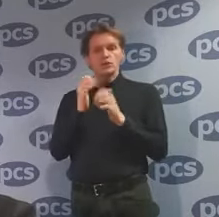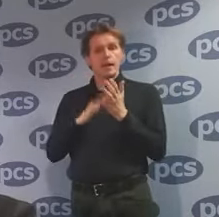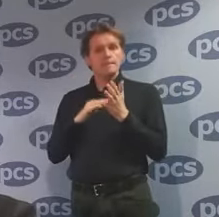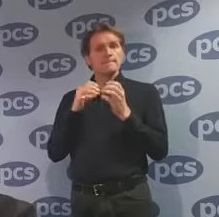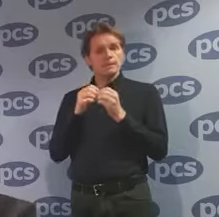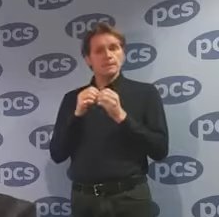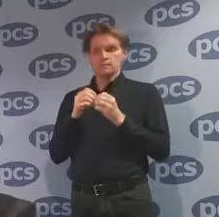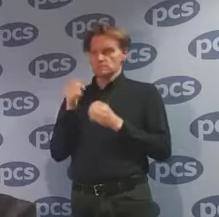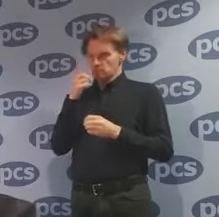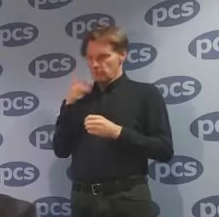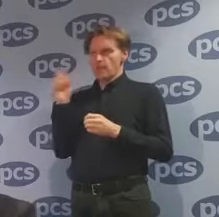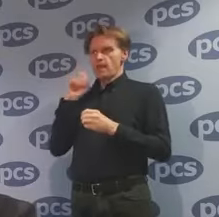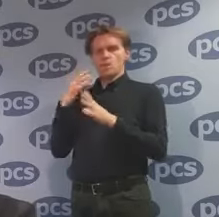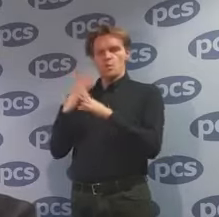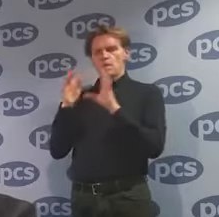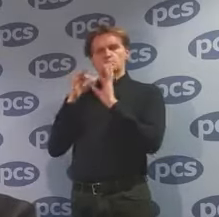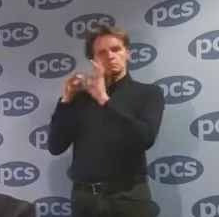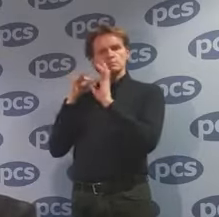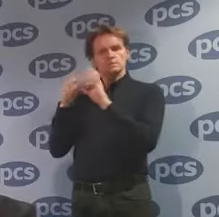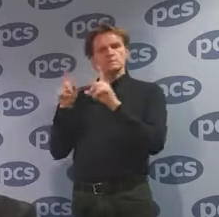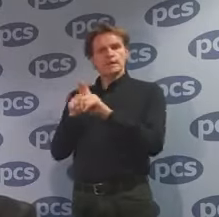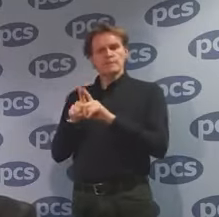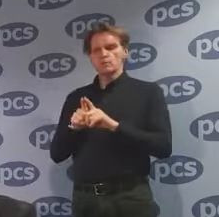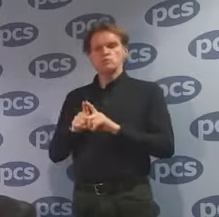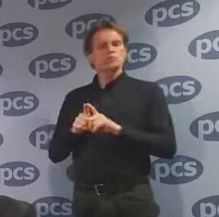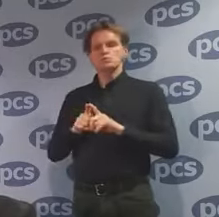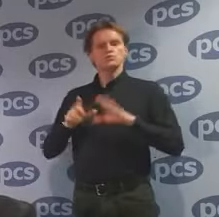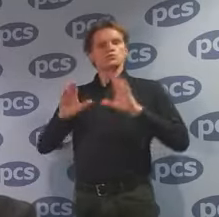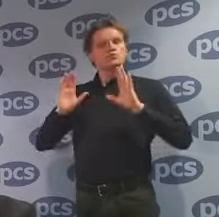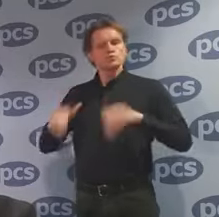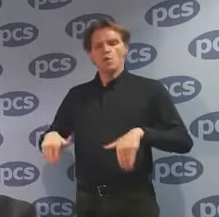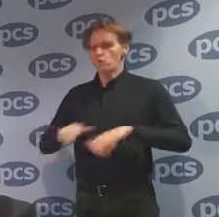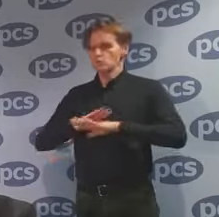and our position is there should be no changes now to the 2010 compensation